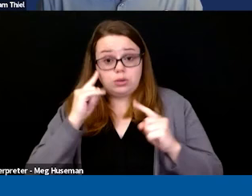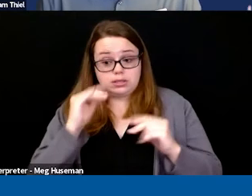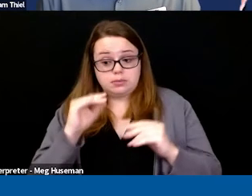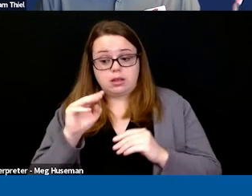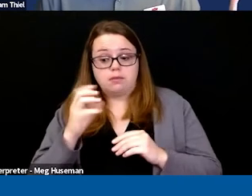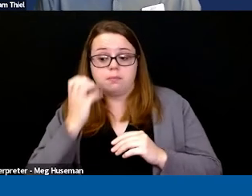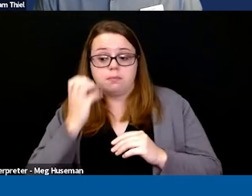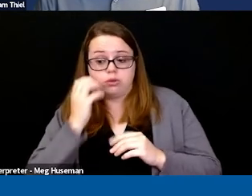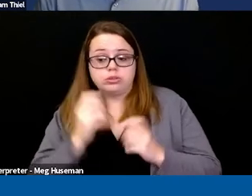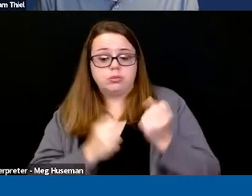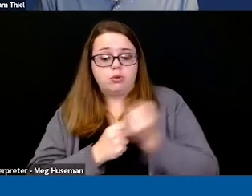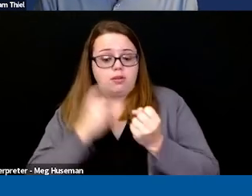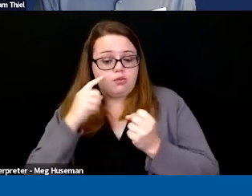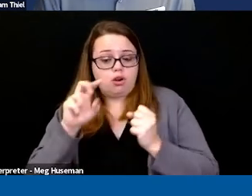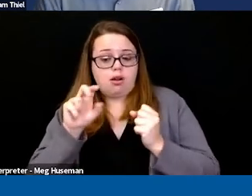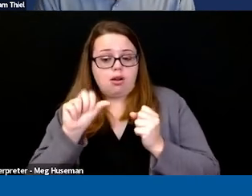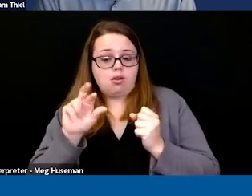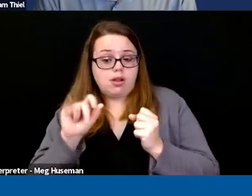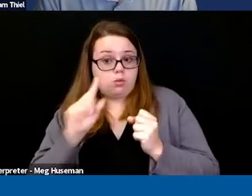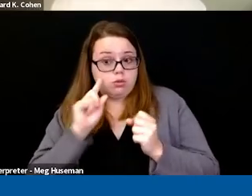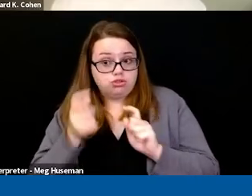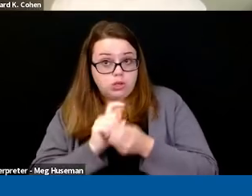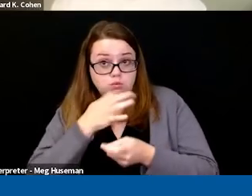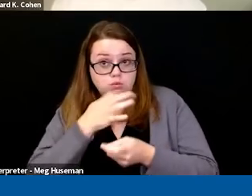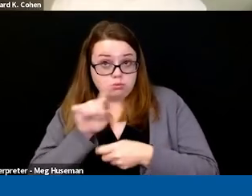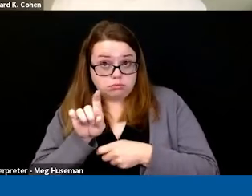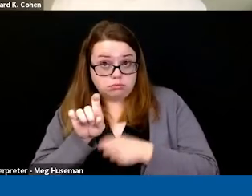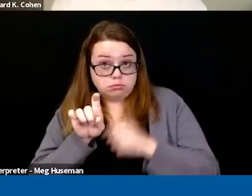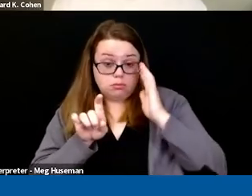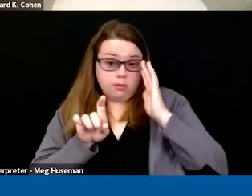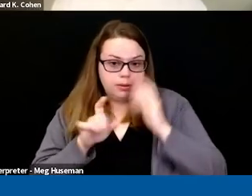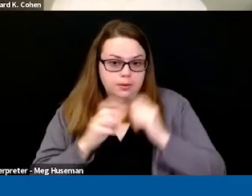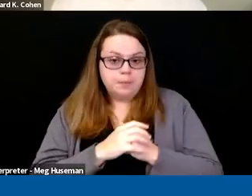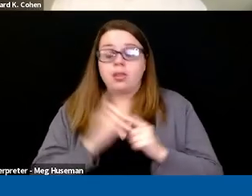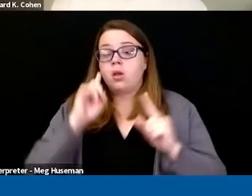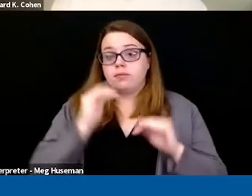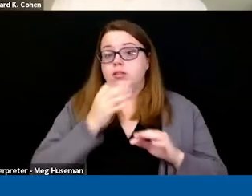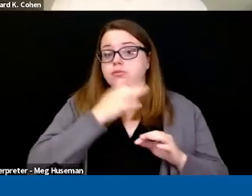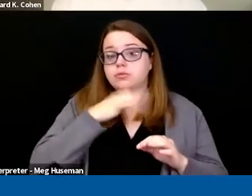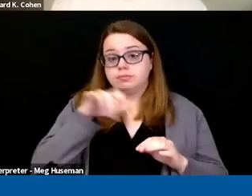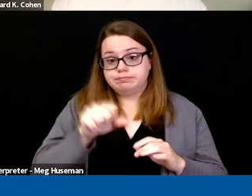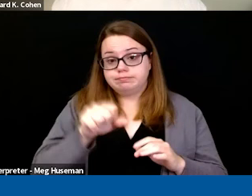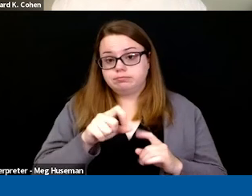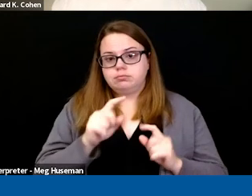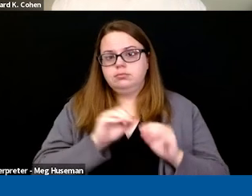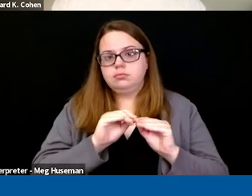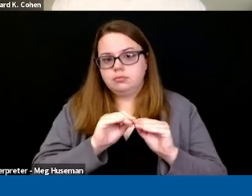to change sooner than later? Yeah, hopefully sooner. There's obviously, it's recognized in the community,